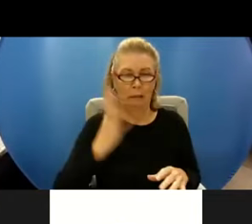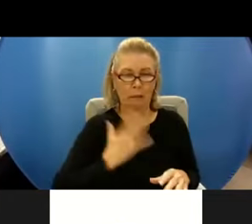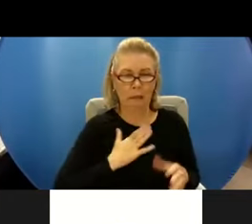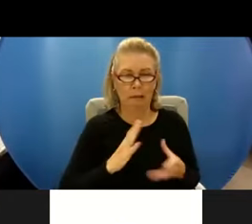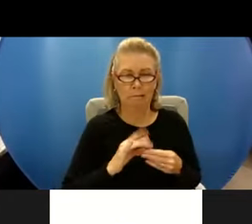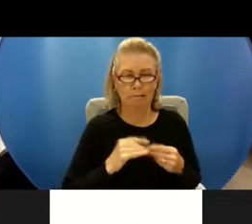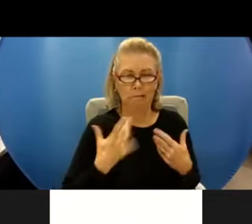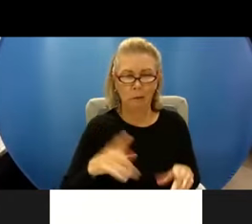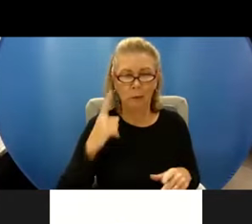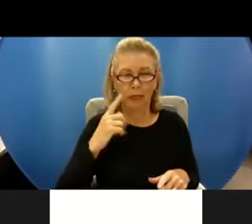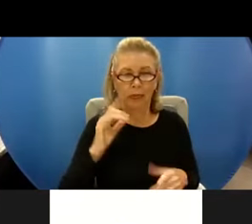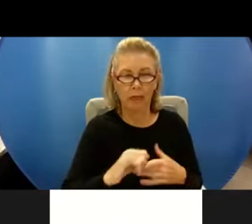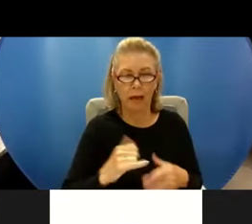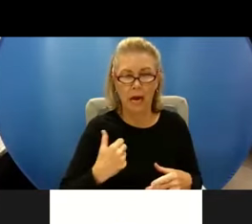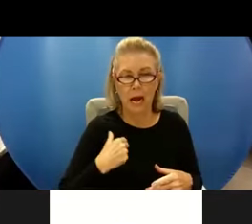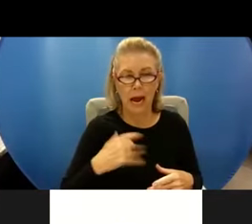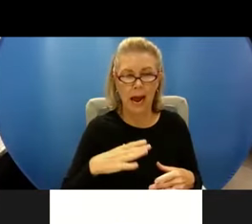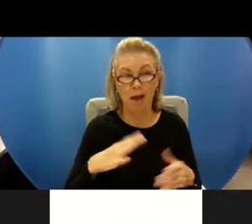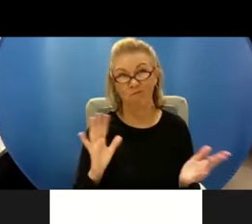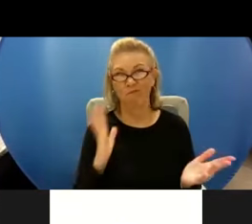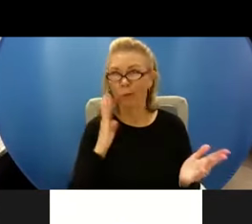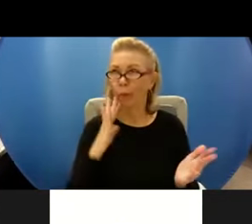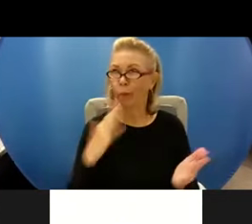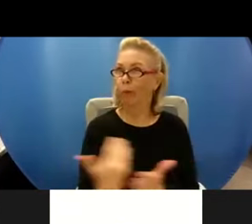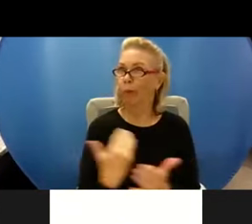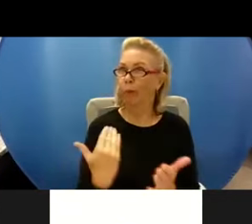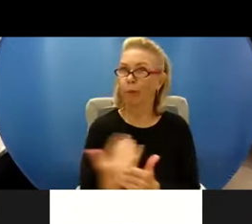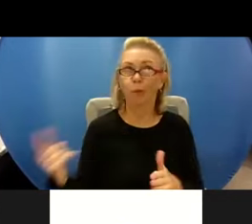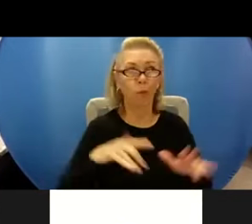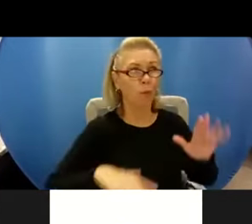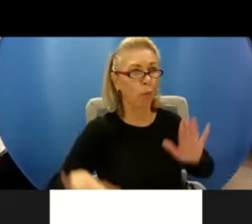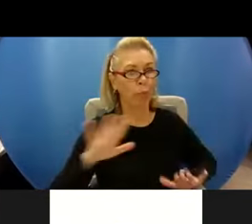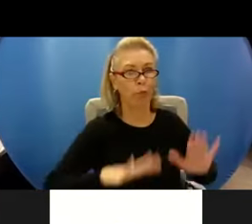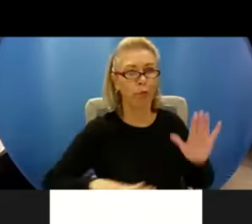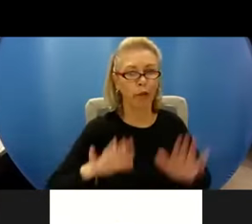think that i'm fresh off the boat or anything because I feel like they'll think lowly of me